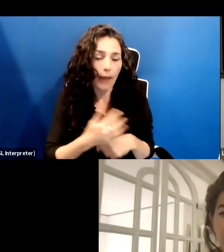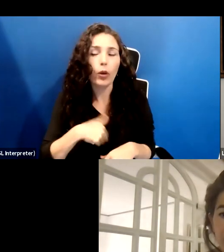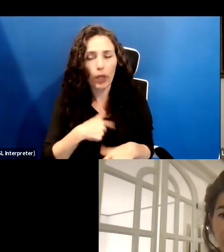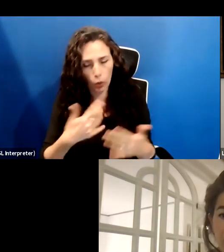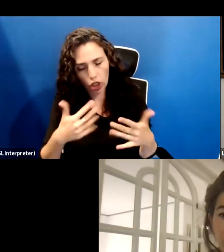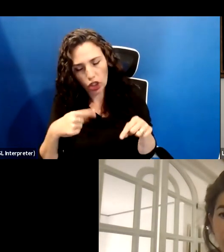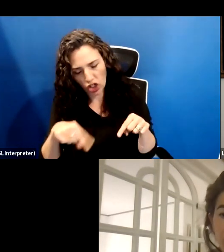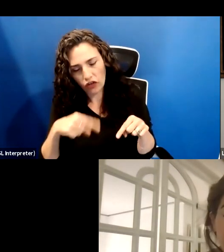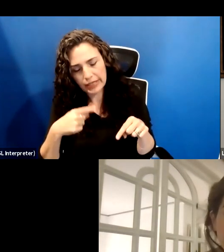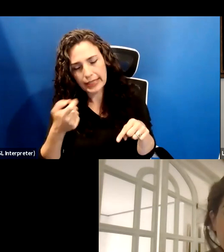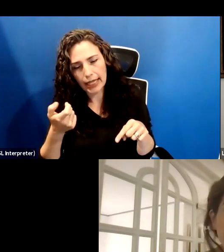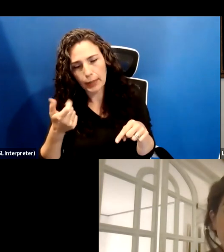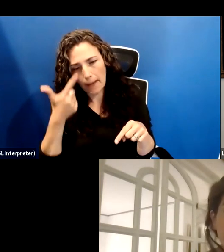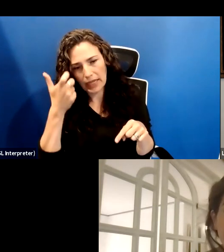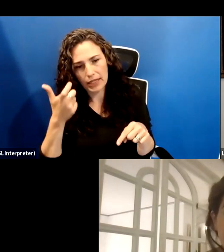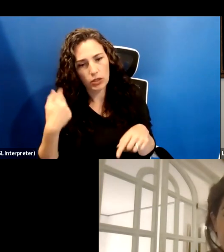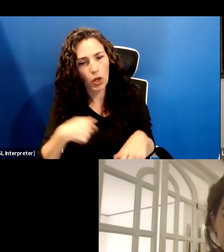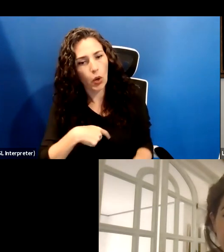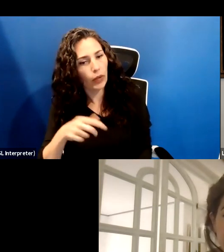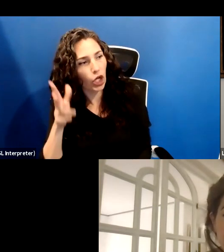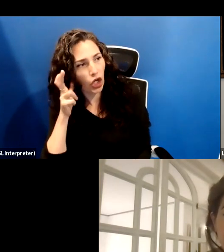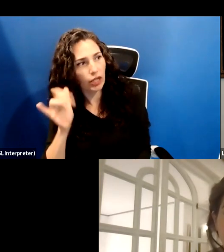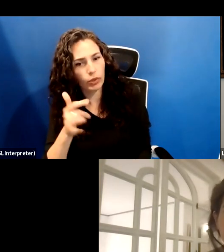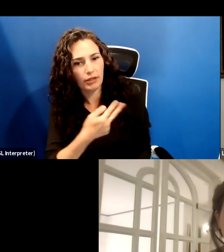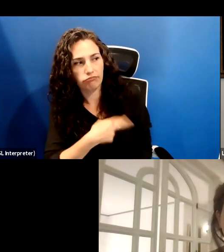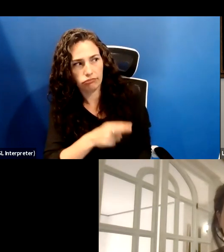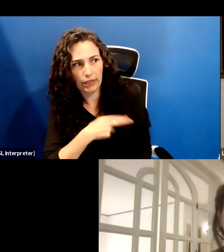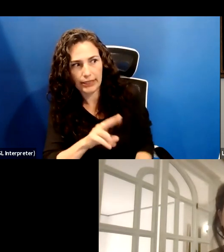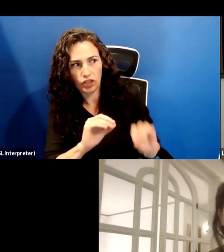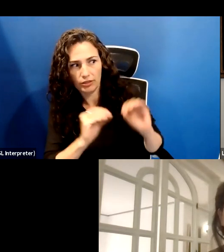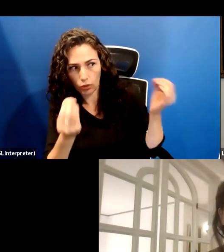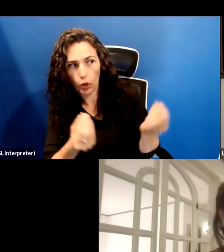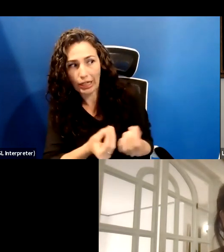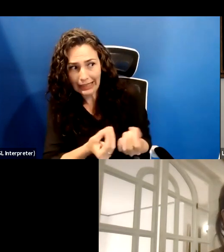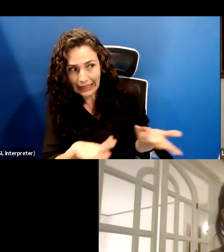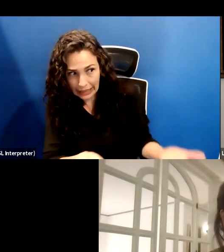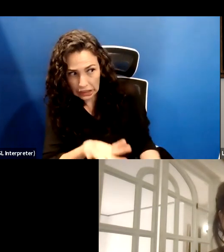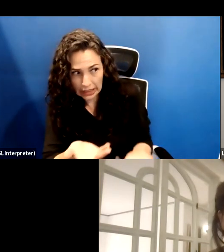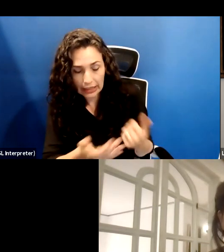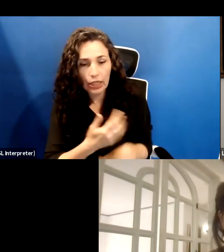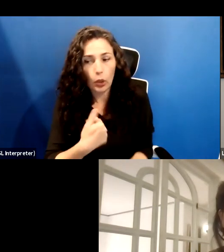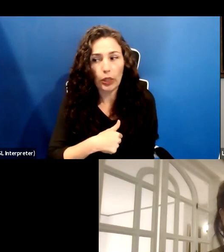that there, it was a litigious organization. We were worried that we had heard many stories about